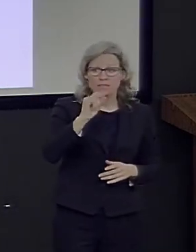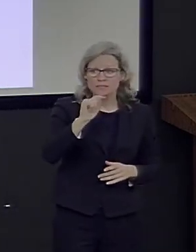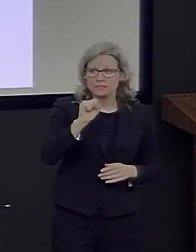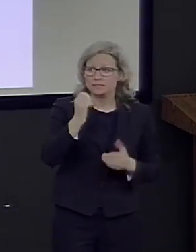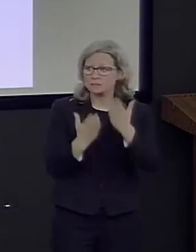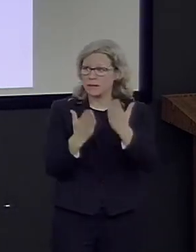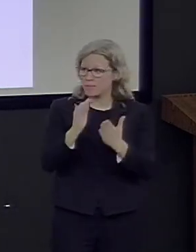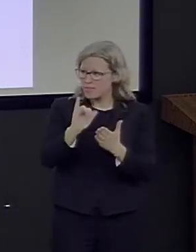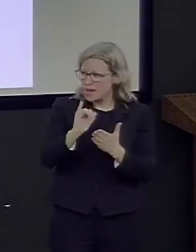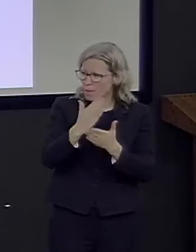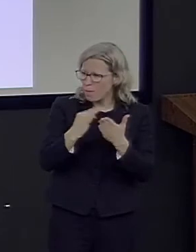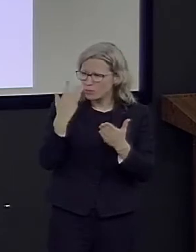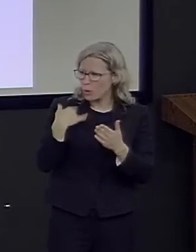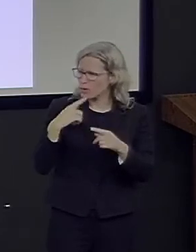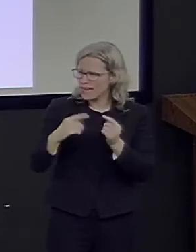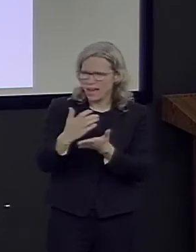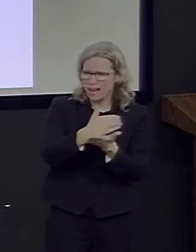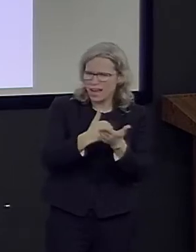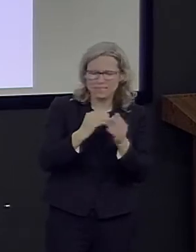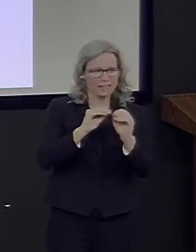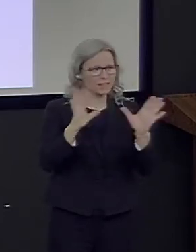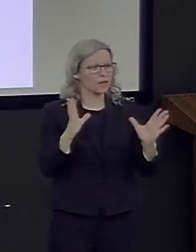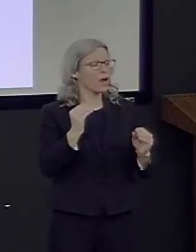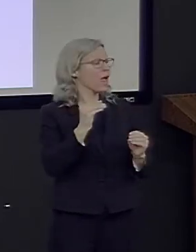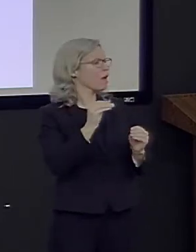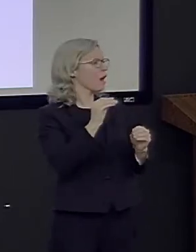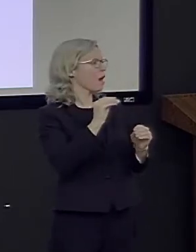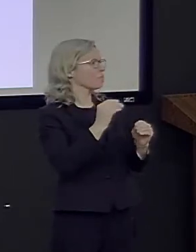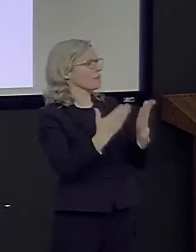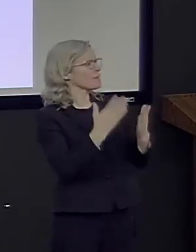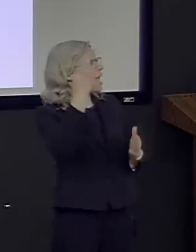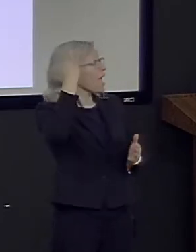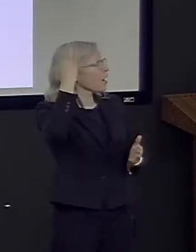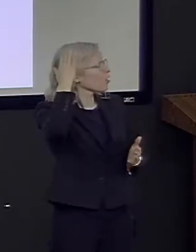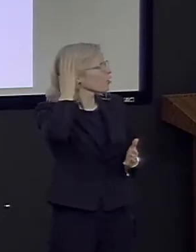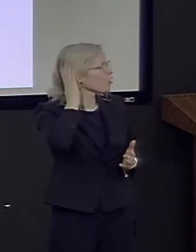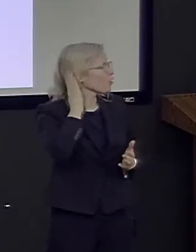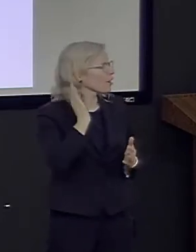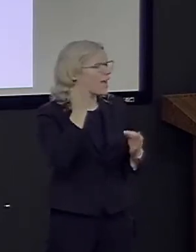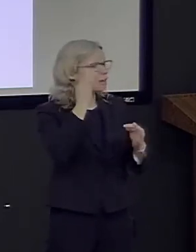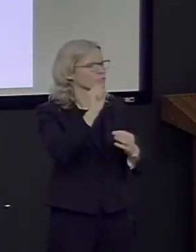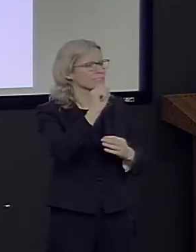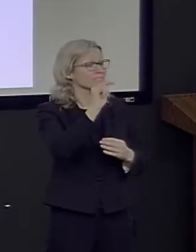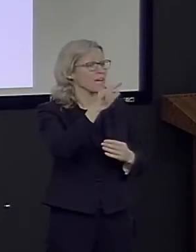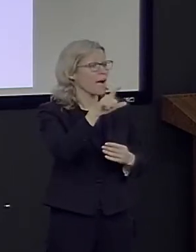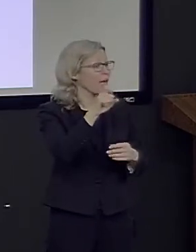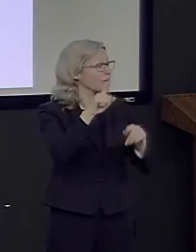And certainly if people have hair styles that we can't get the laser onto the head,